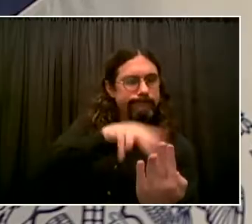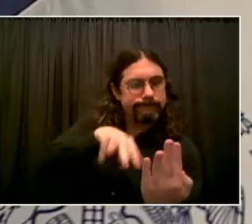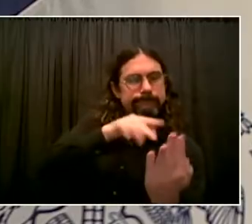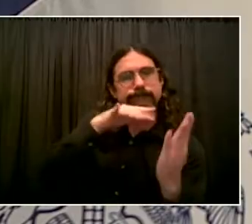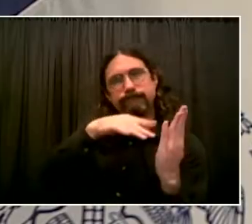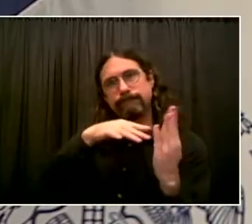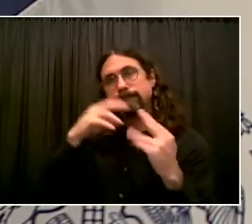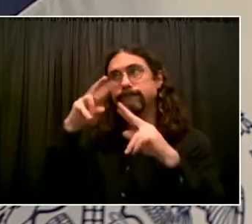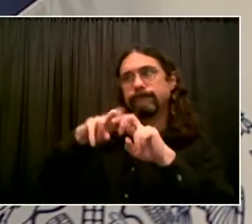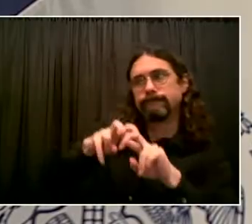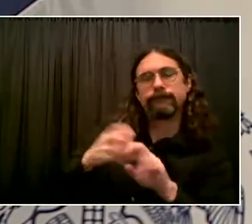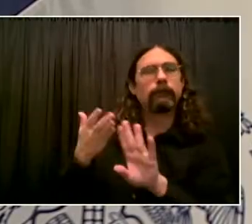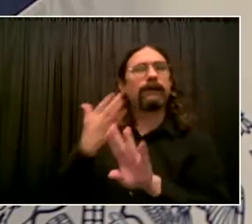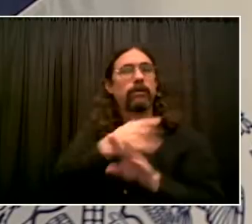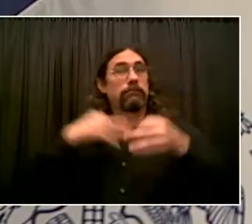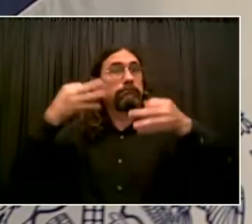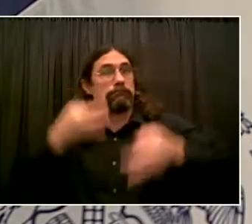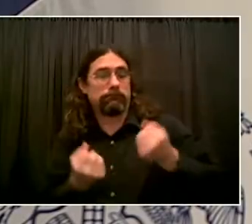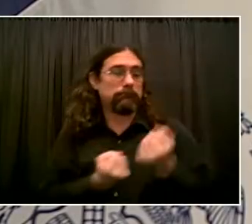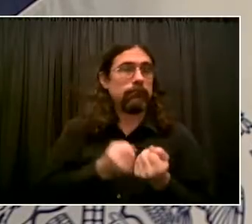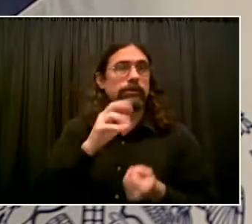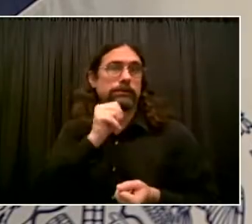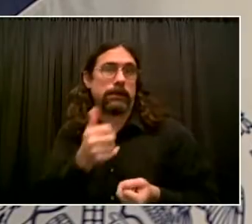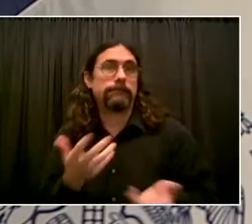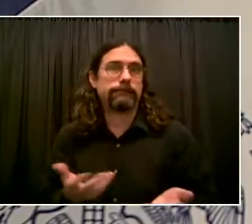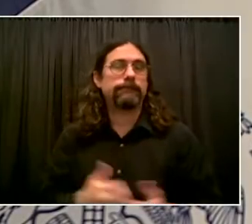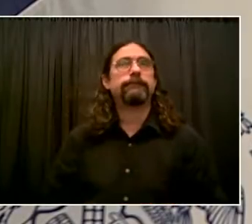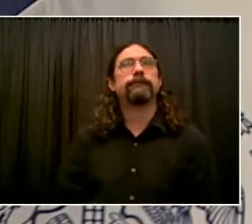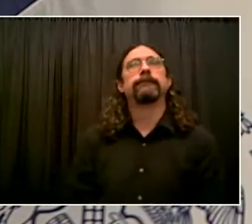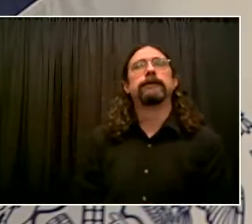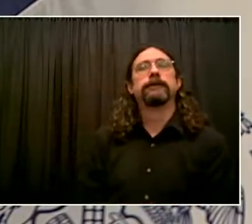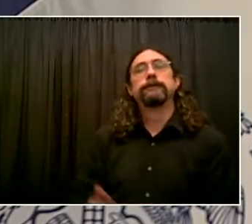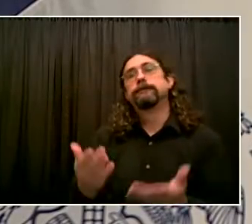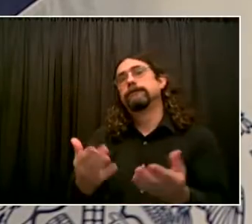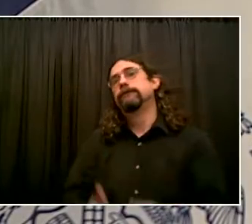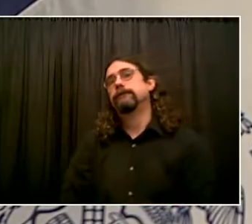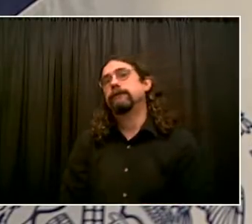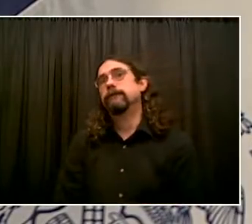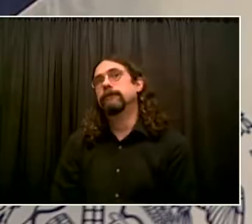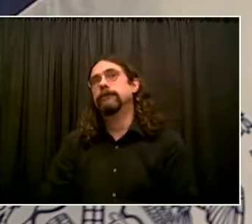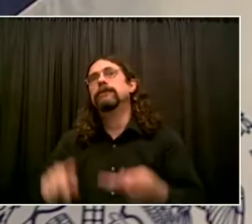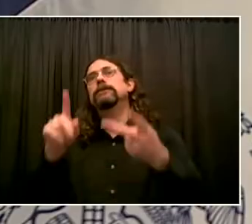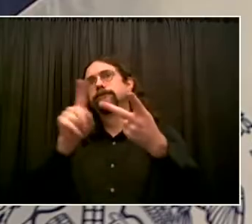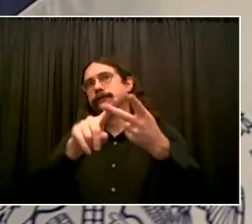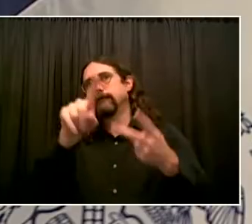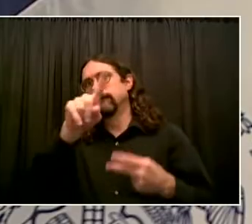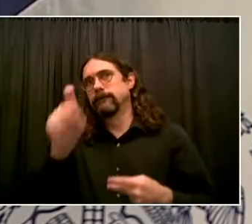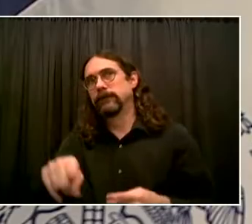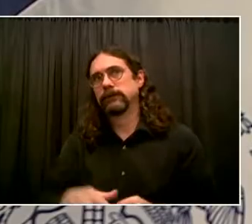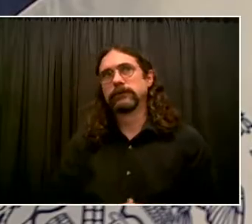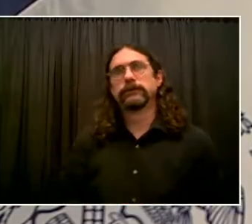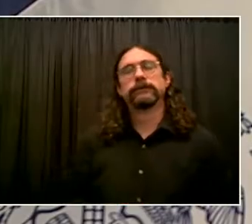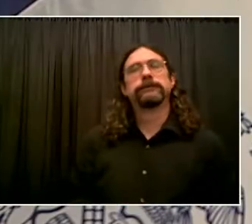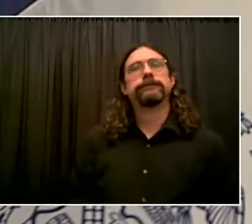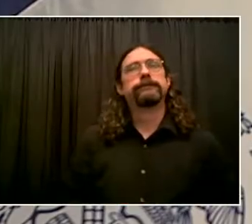THANK YOU. ON A DIFFERENT